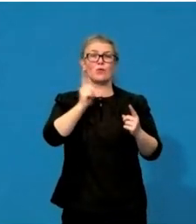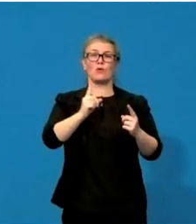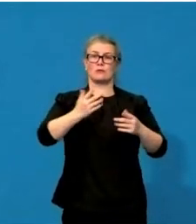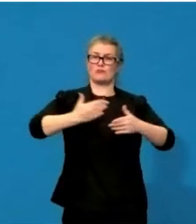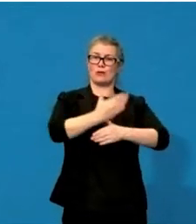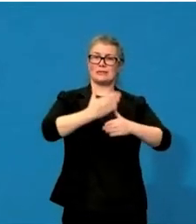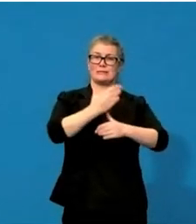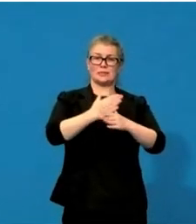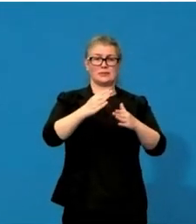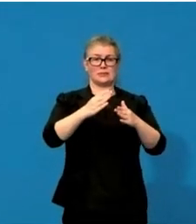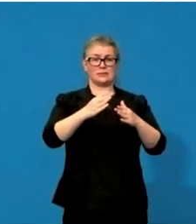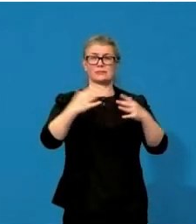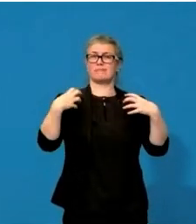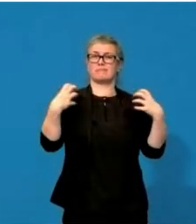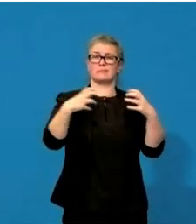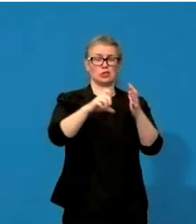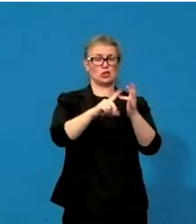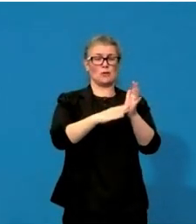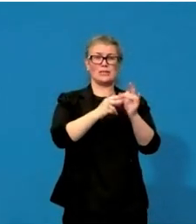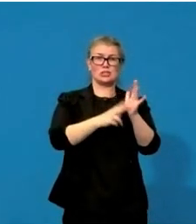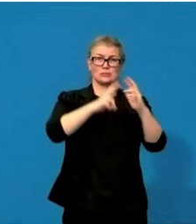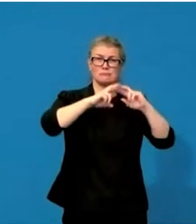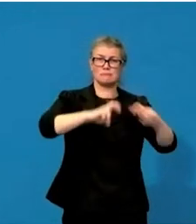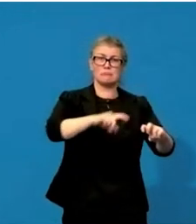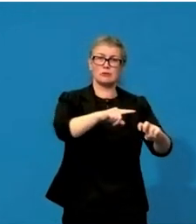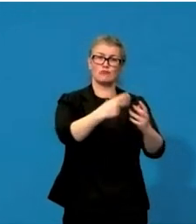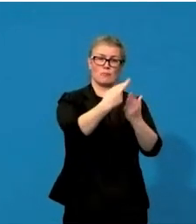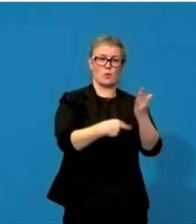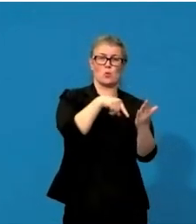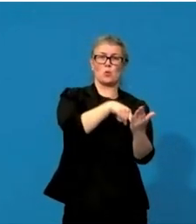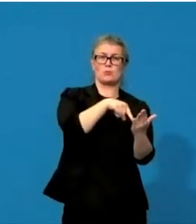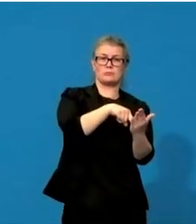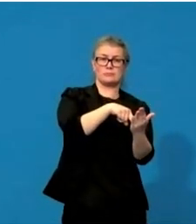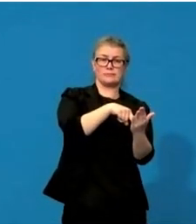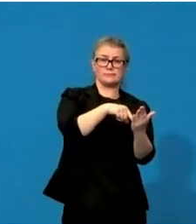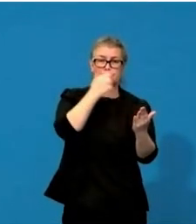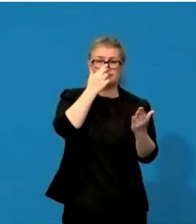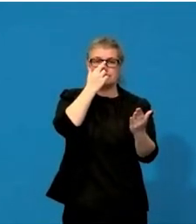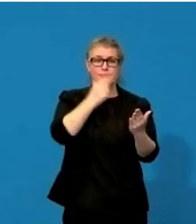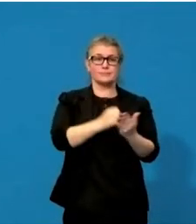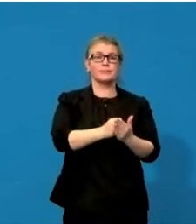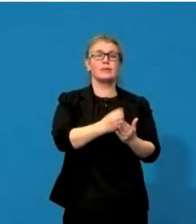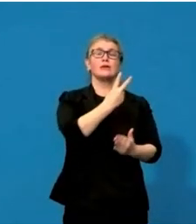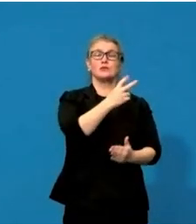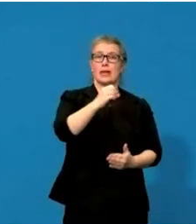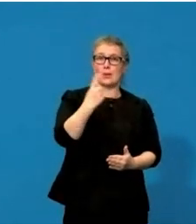Report. That report into Disability Care and Support highlighted key issues with the